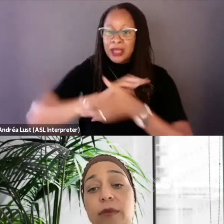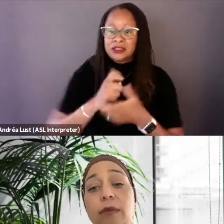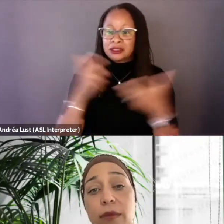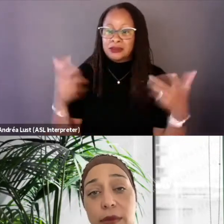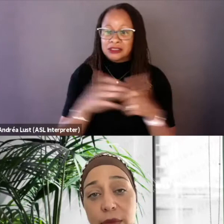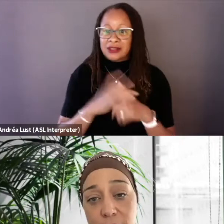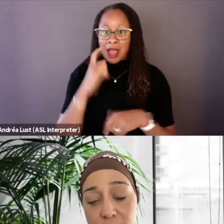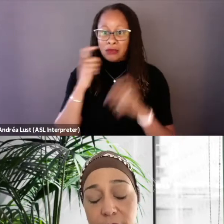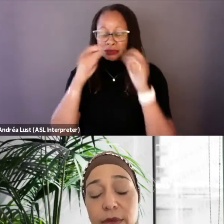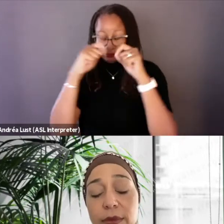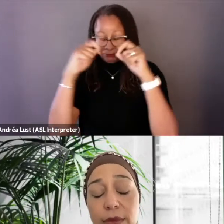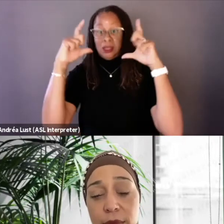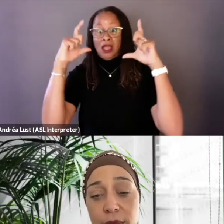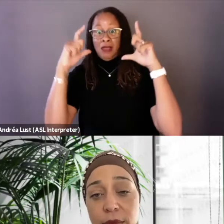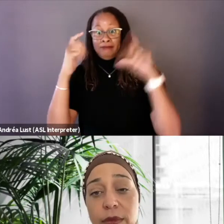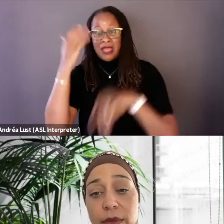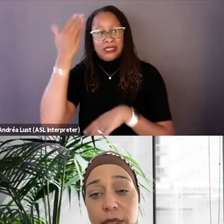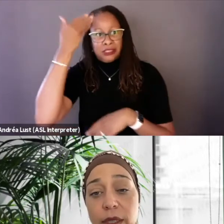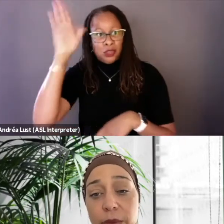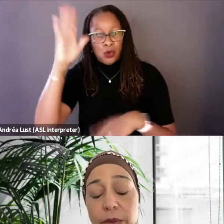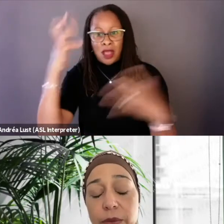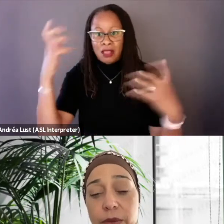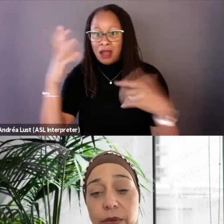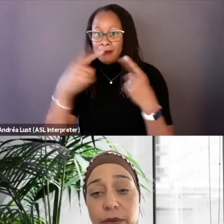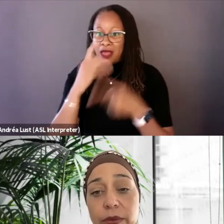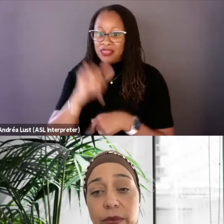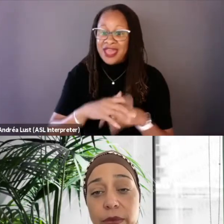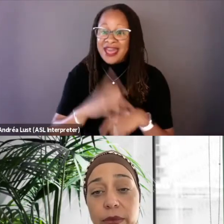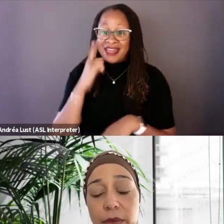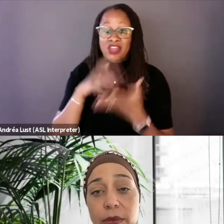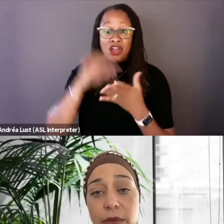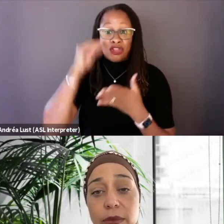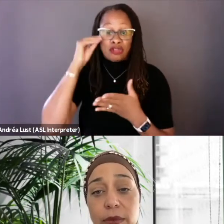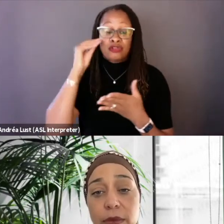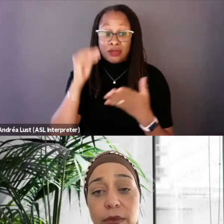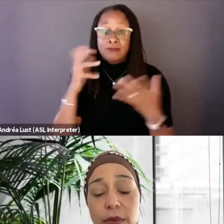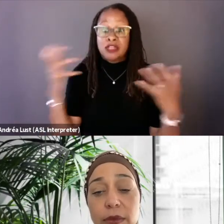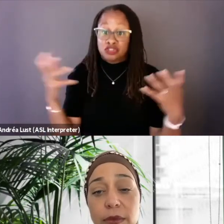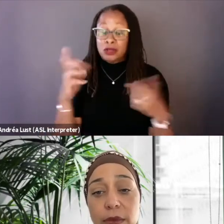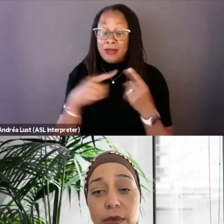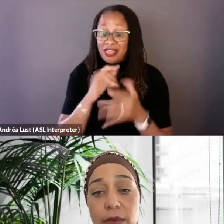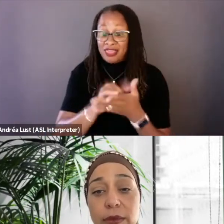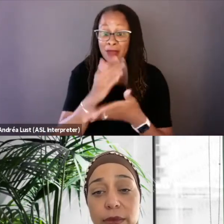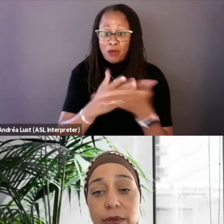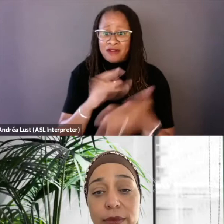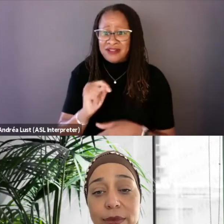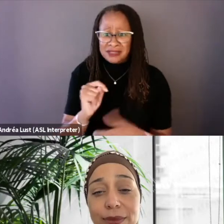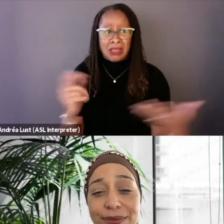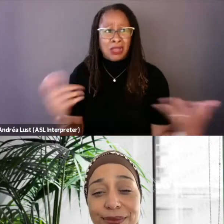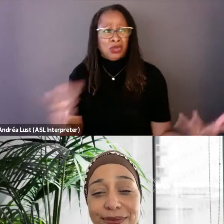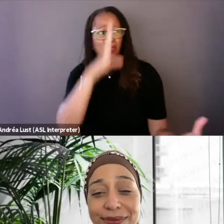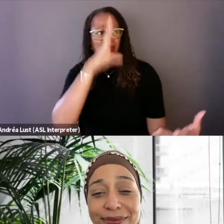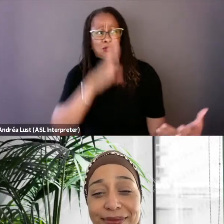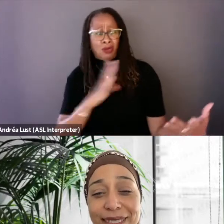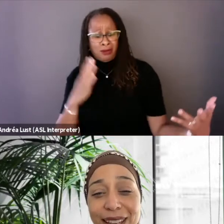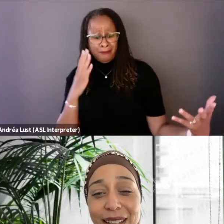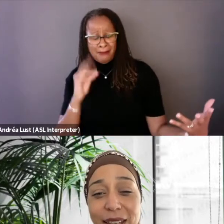that I really didn't know that much about. I think I learned the most during that period. I'm like, good Lord. I mean, we made so much progress so fast